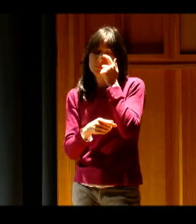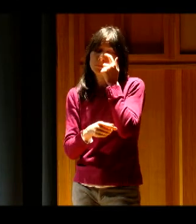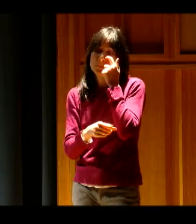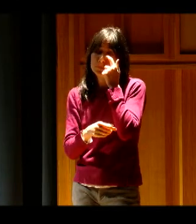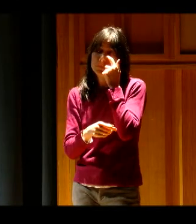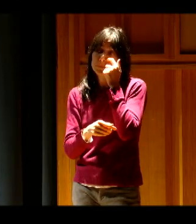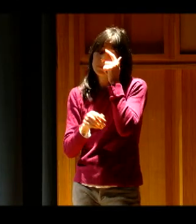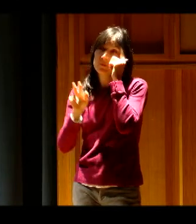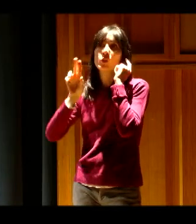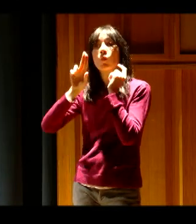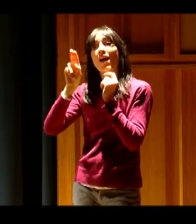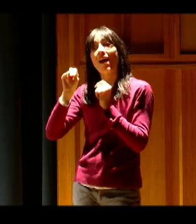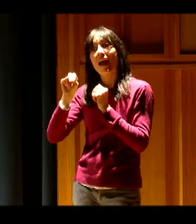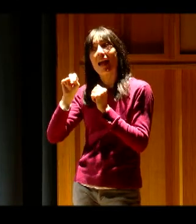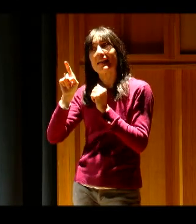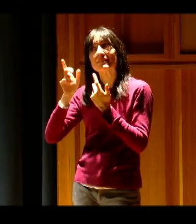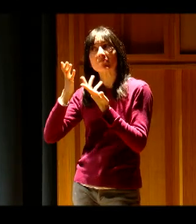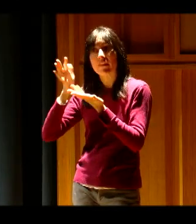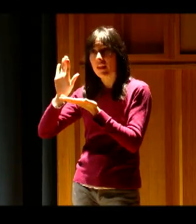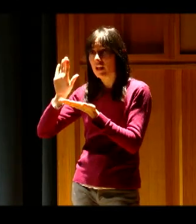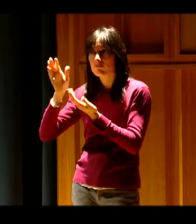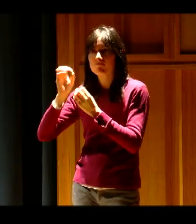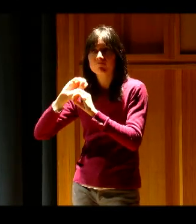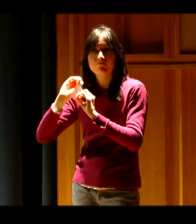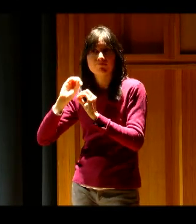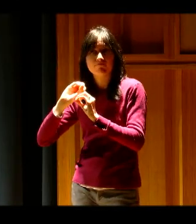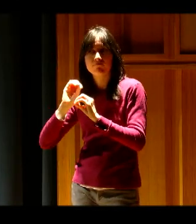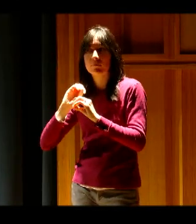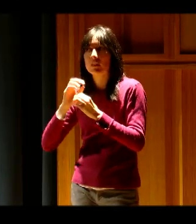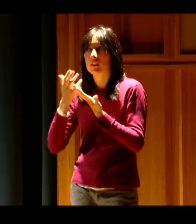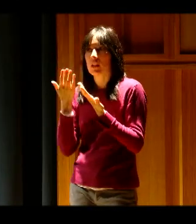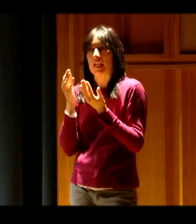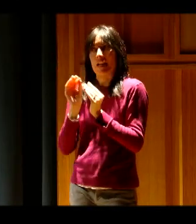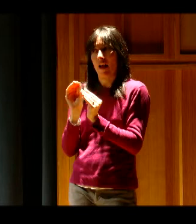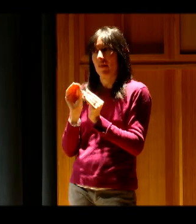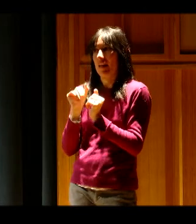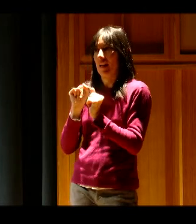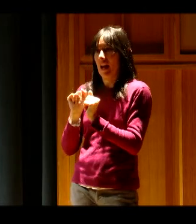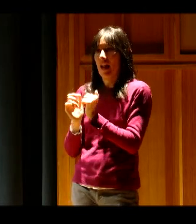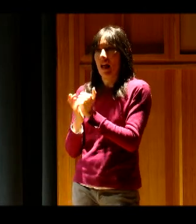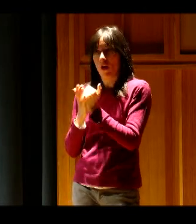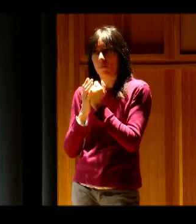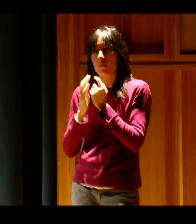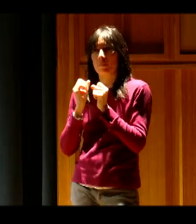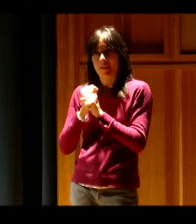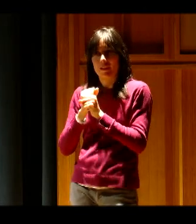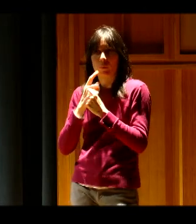There is nothing there that is going to make this thing work and we have to put it there.